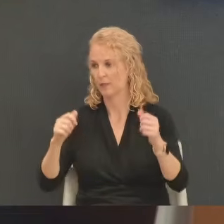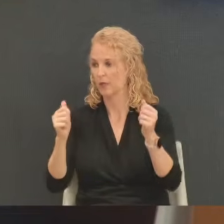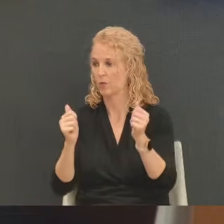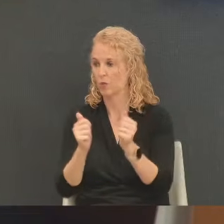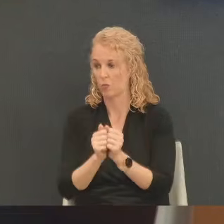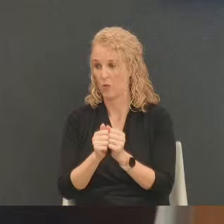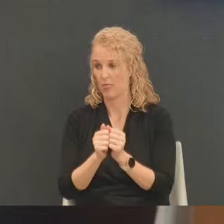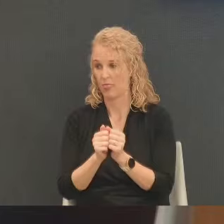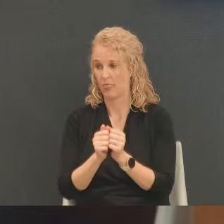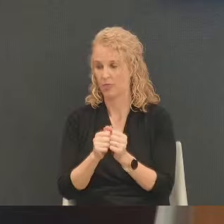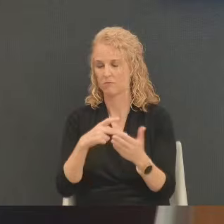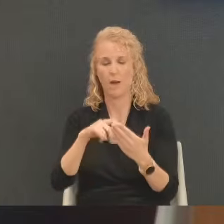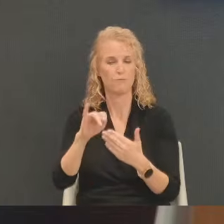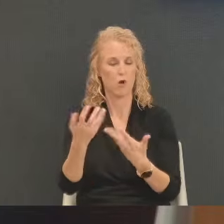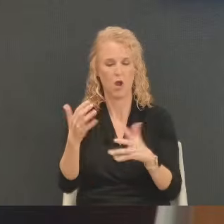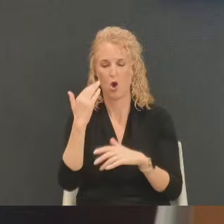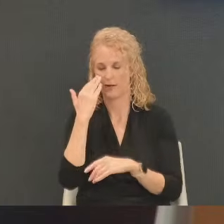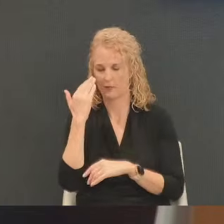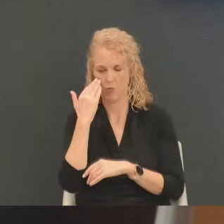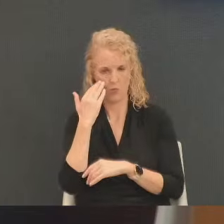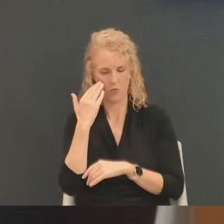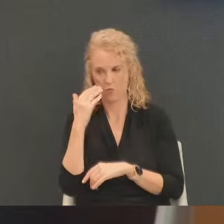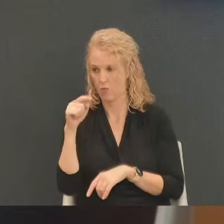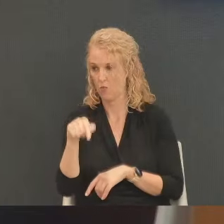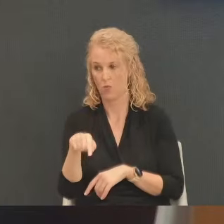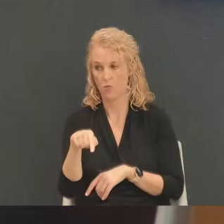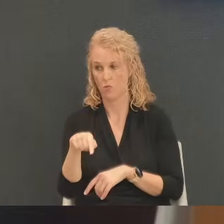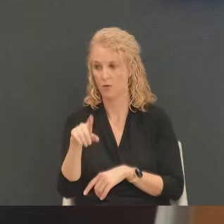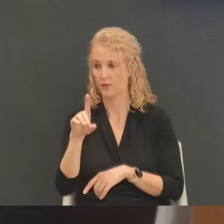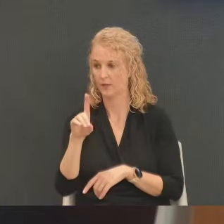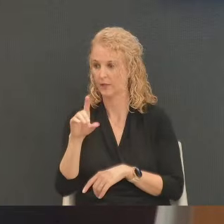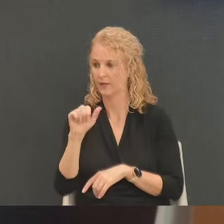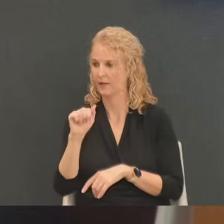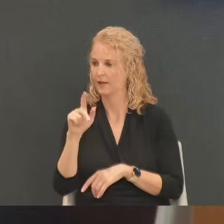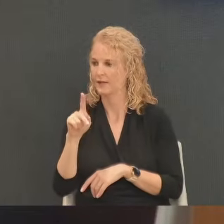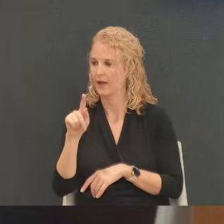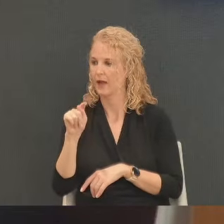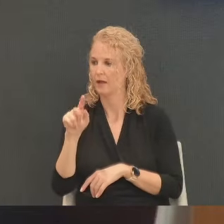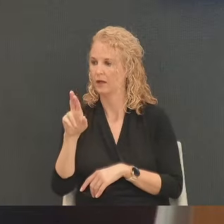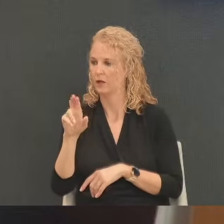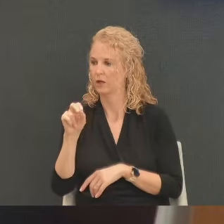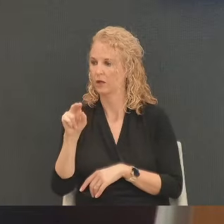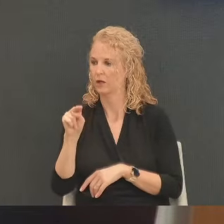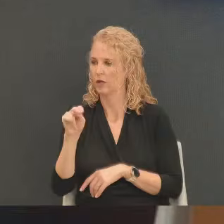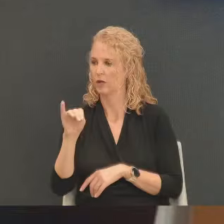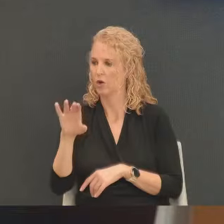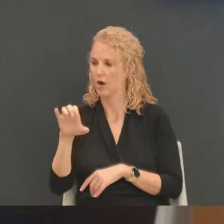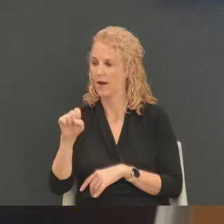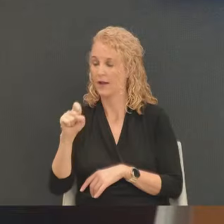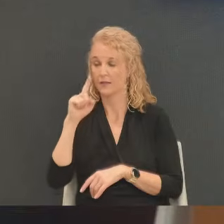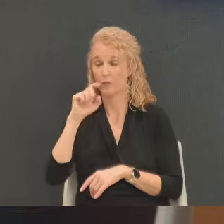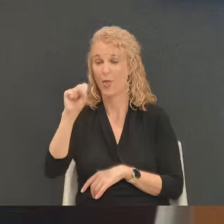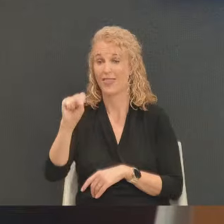that we've spoken about previously. This is an agreement with Daktronics for the south scoreboard